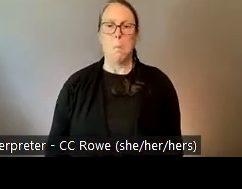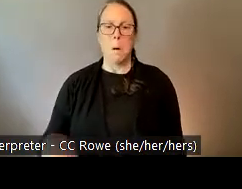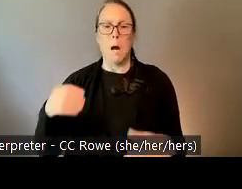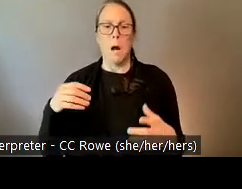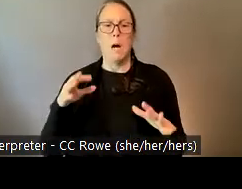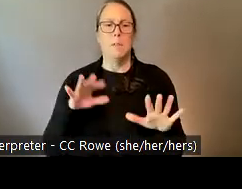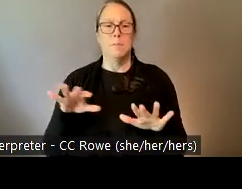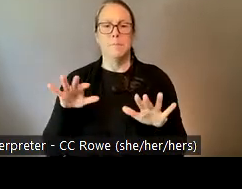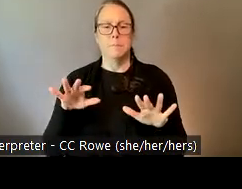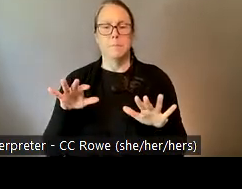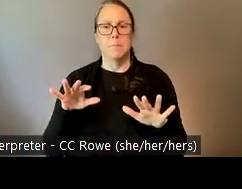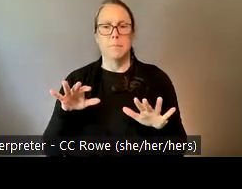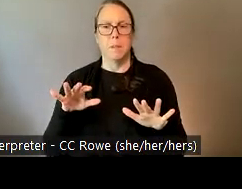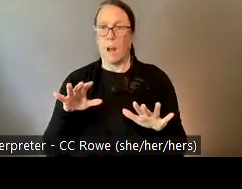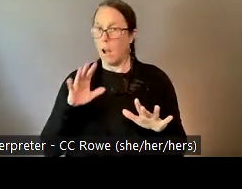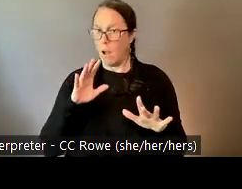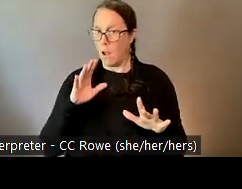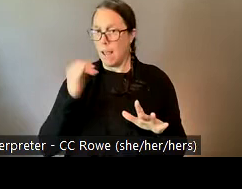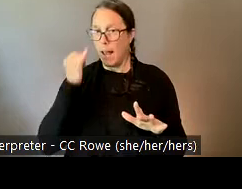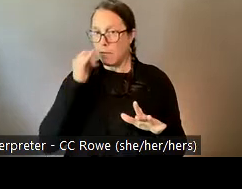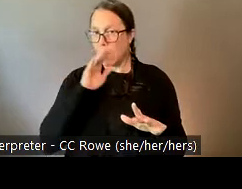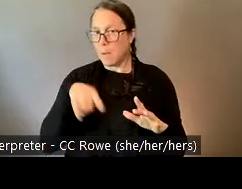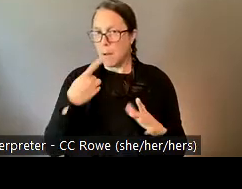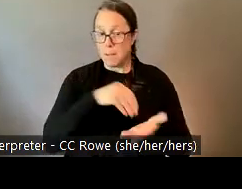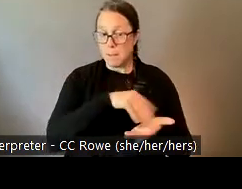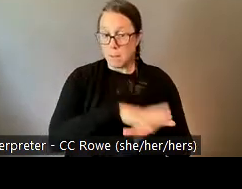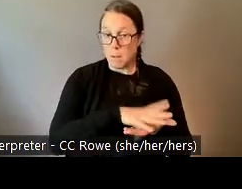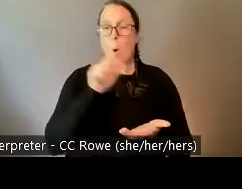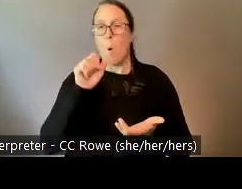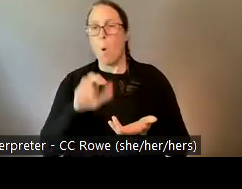of a document or a website, it's essentially the same thing.